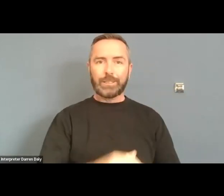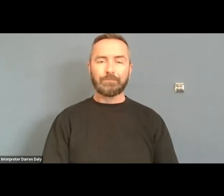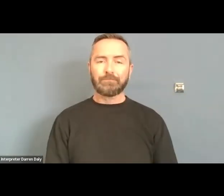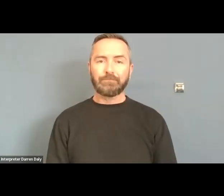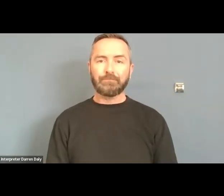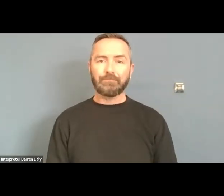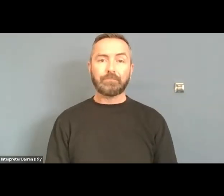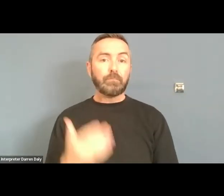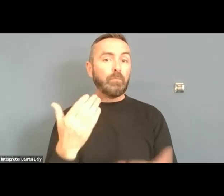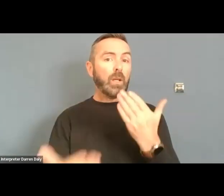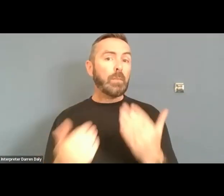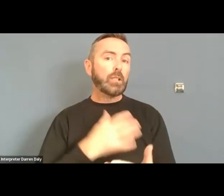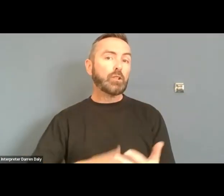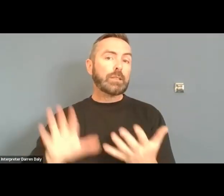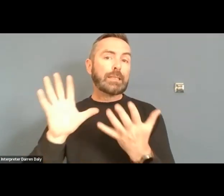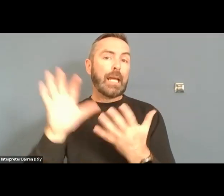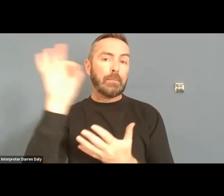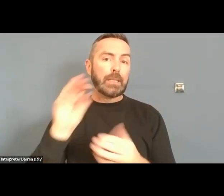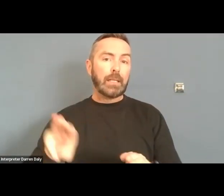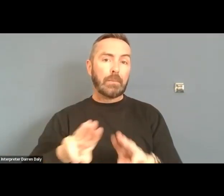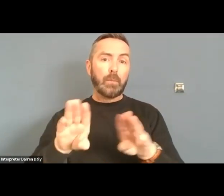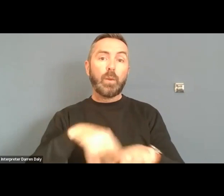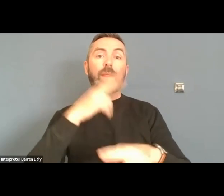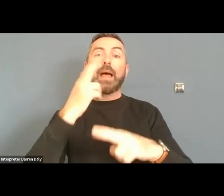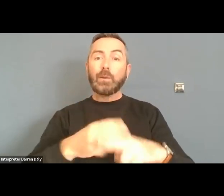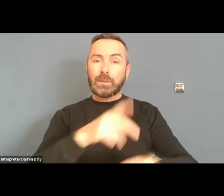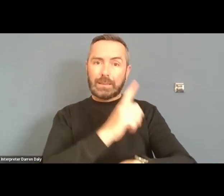This compared to just 10% of people who did not report a disability.